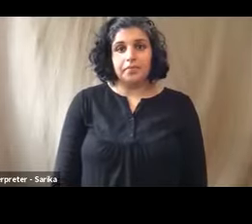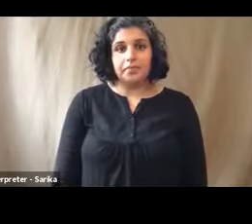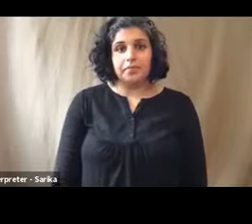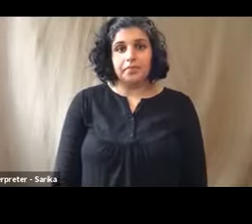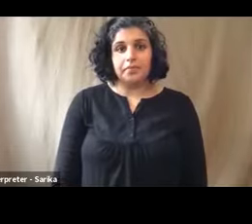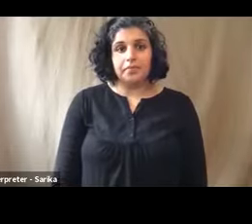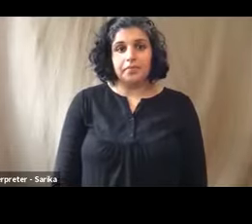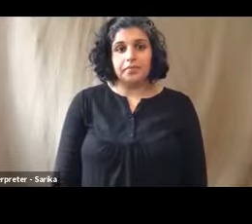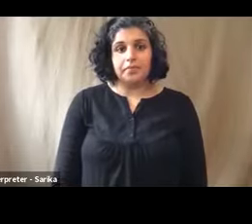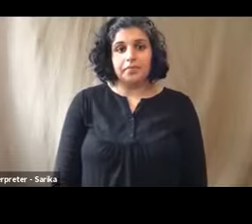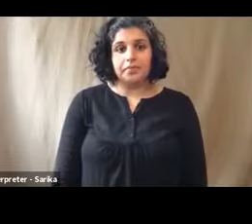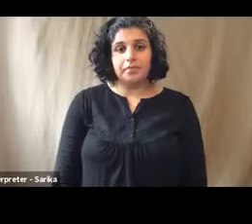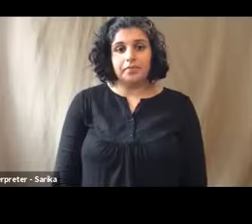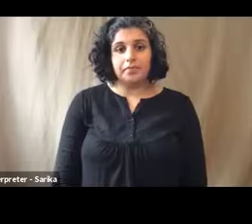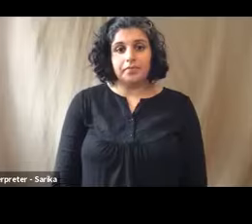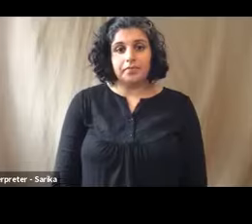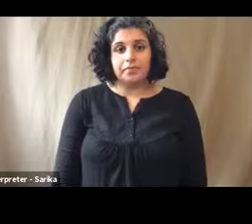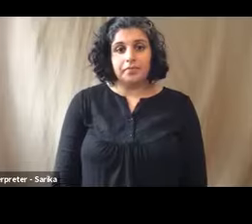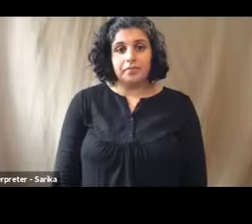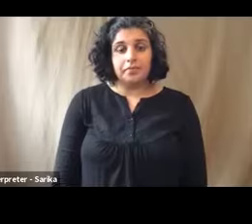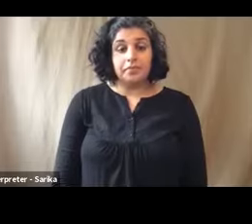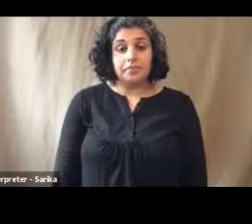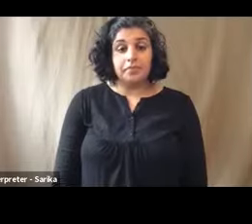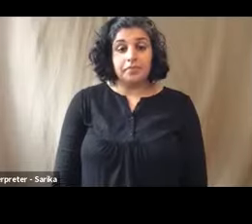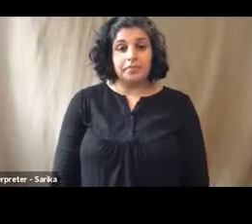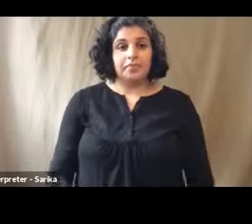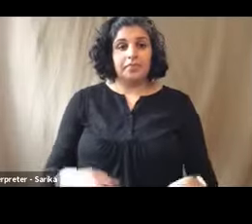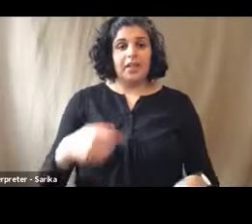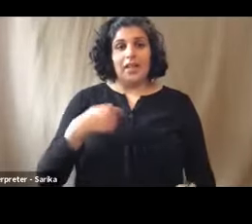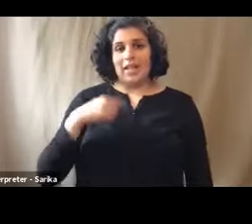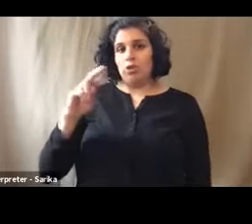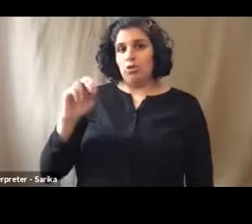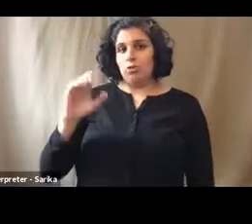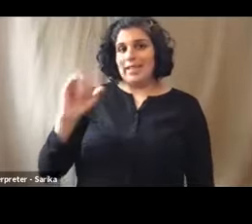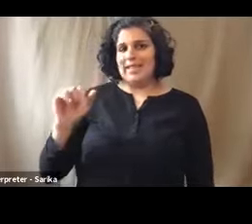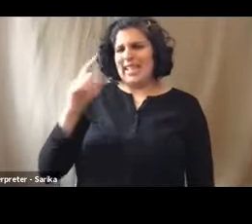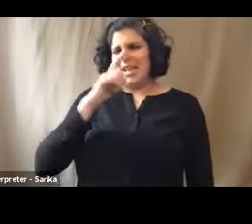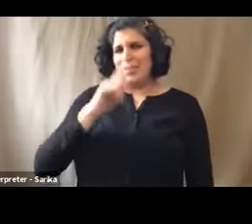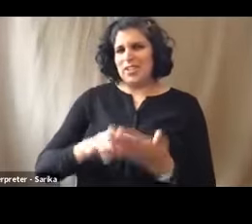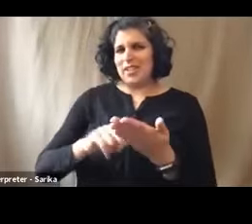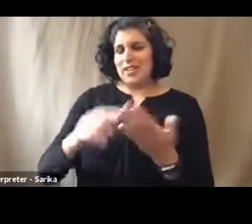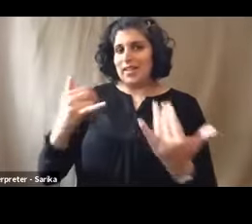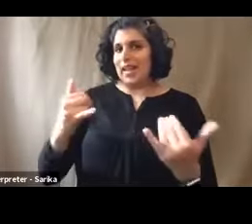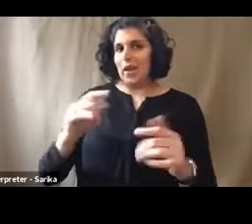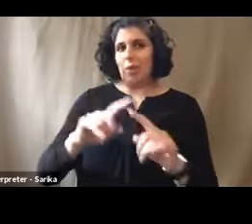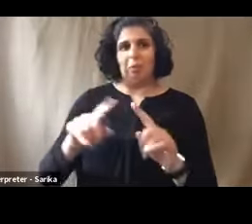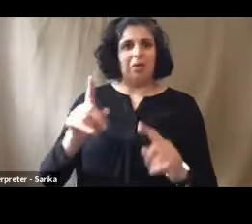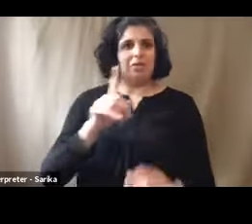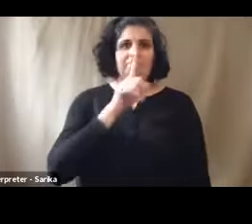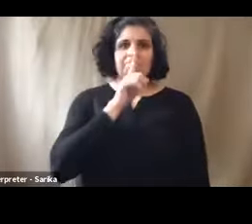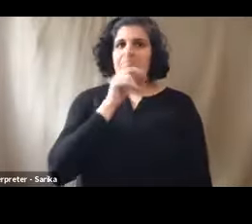I'm checking right now and I don't see any questions.